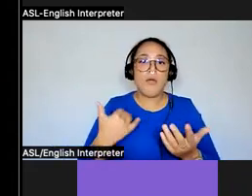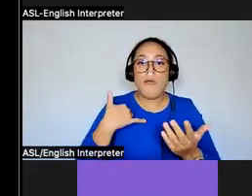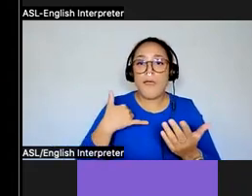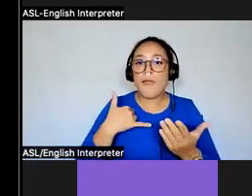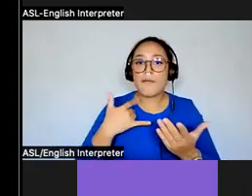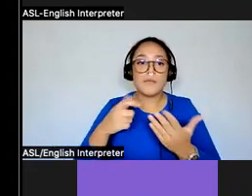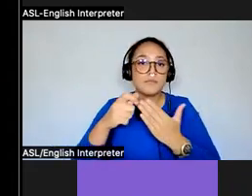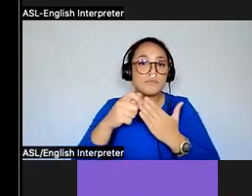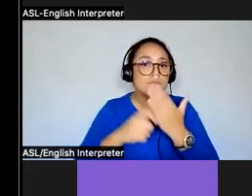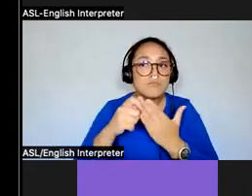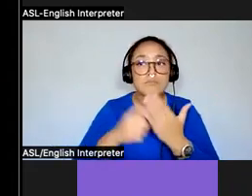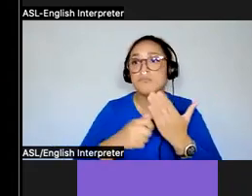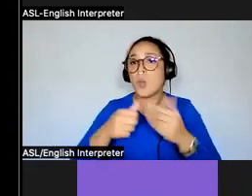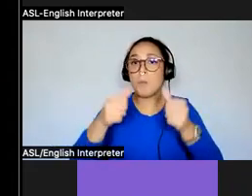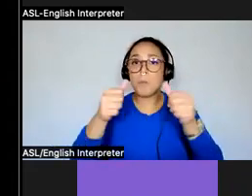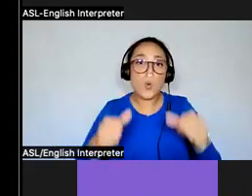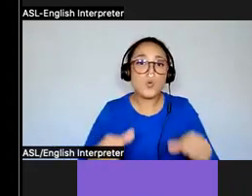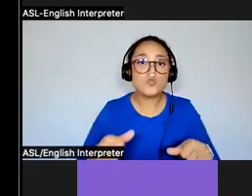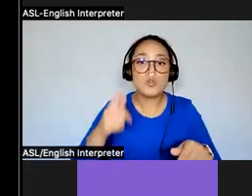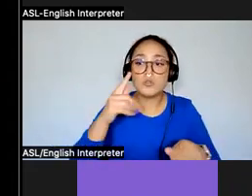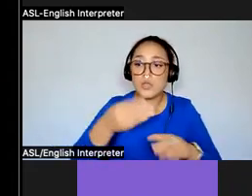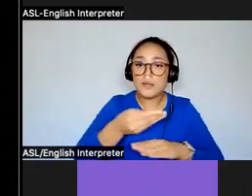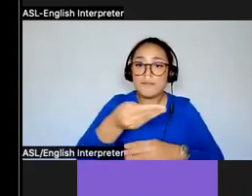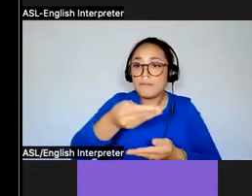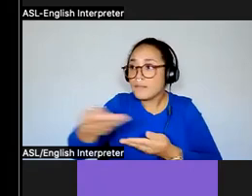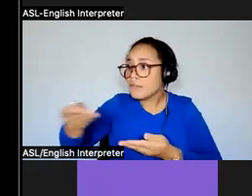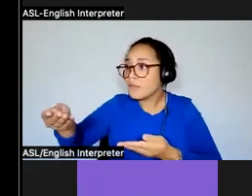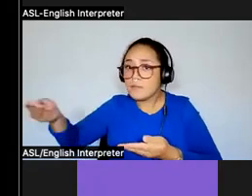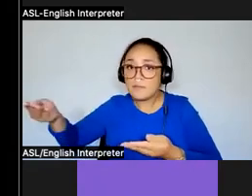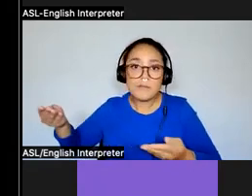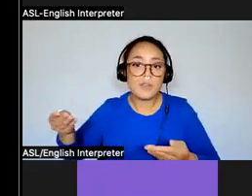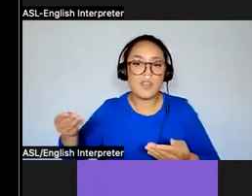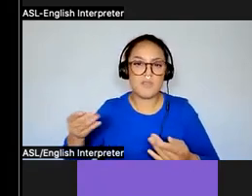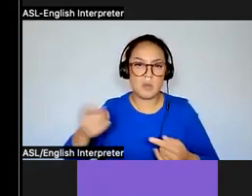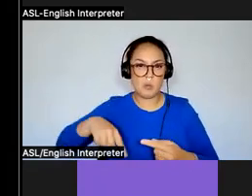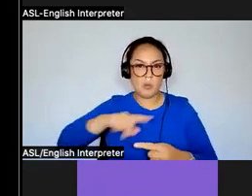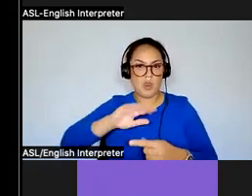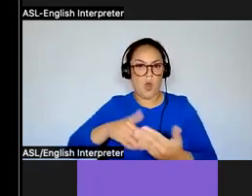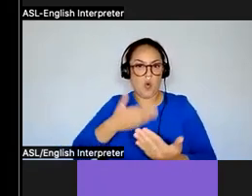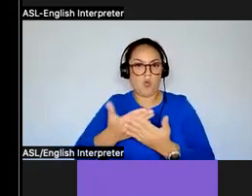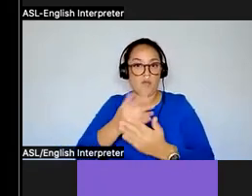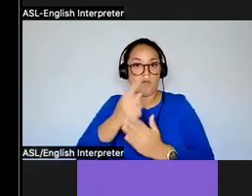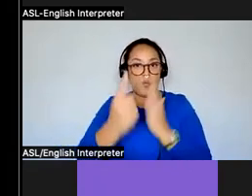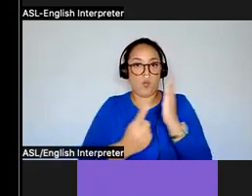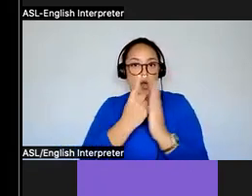can canvass the park leading up to your event, you know, we arrive an hour before your events going to take place.